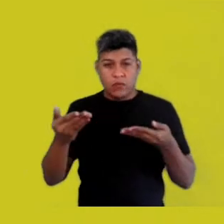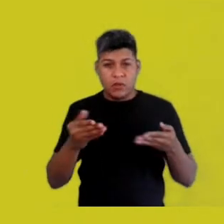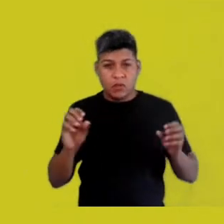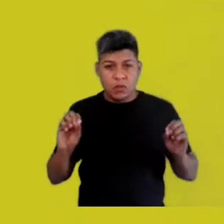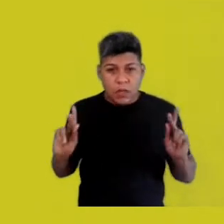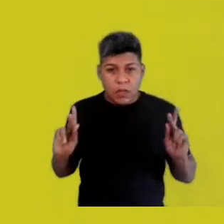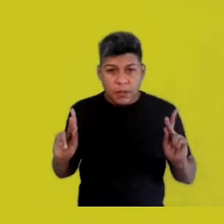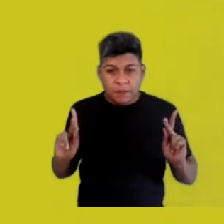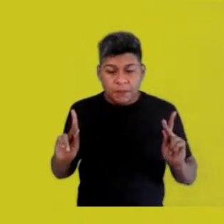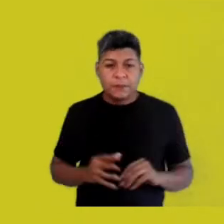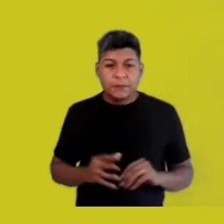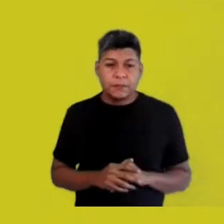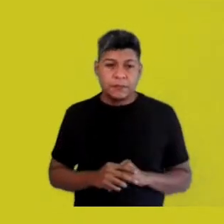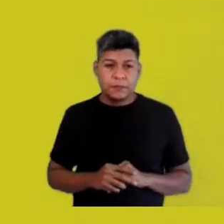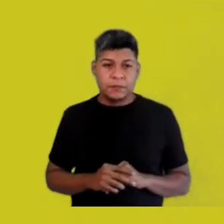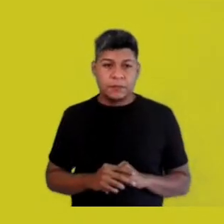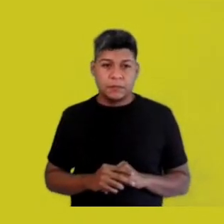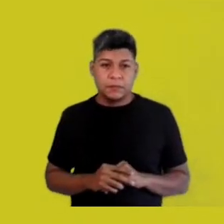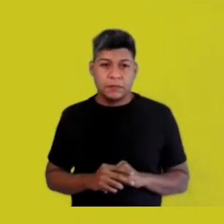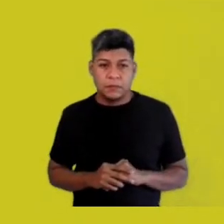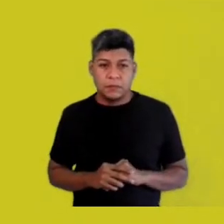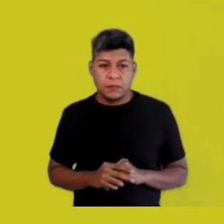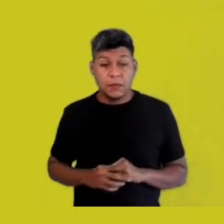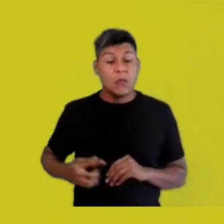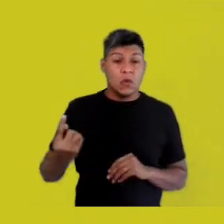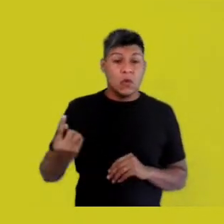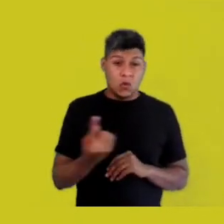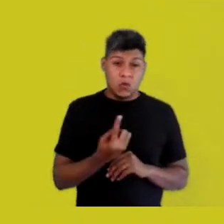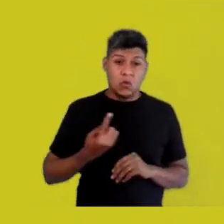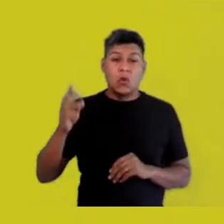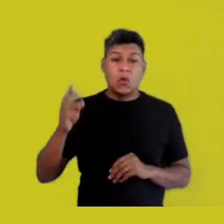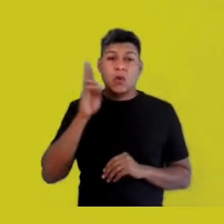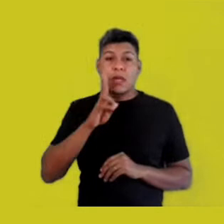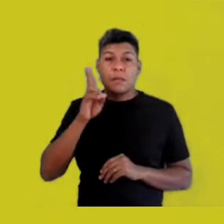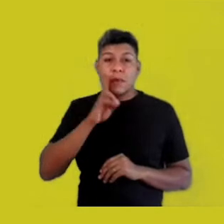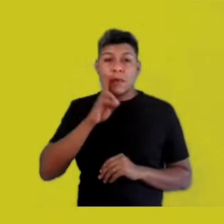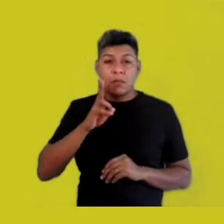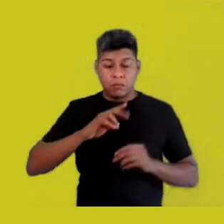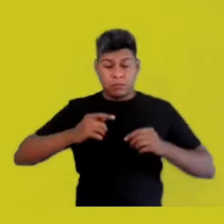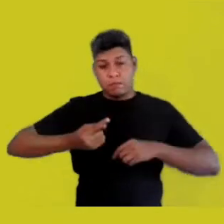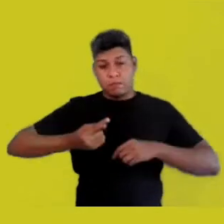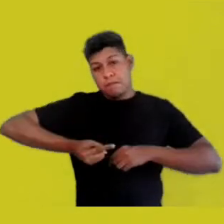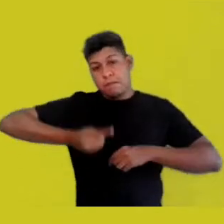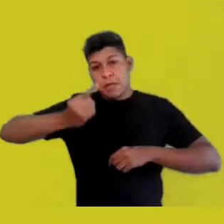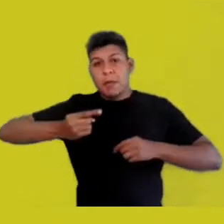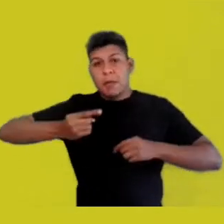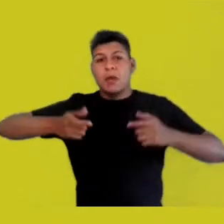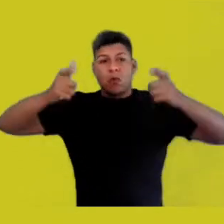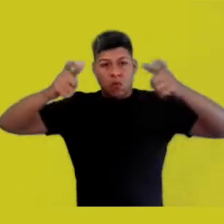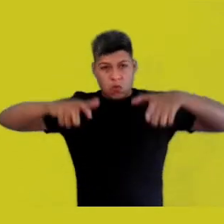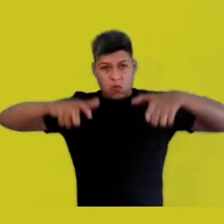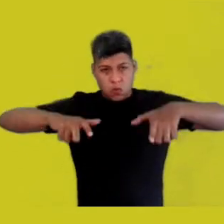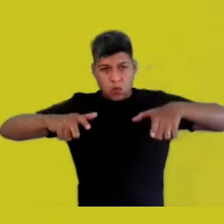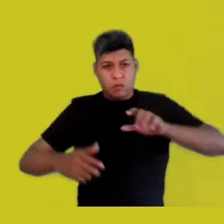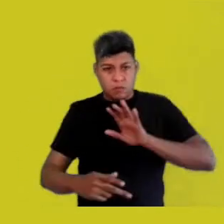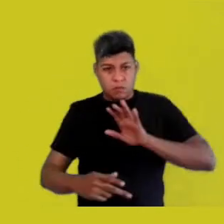We remind you that for this first residence in CPT’s new phase